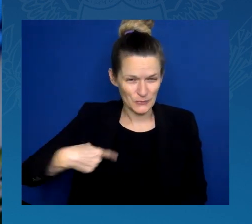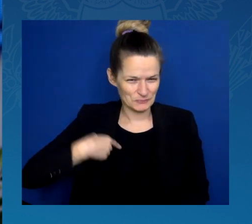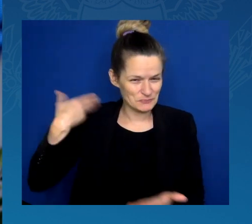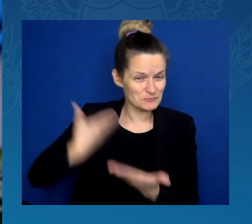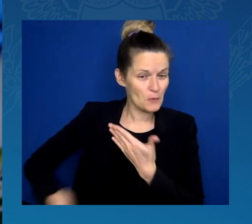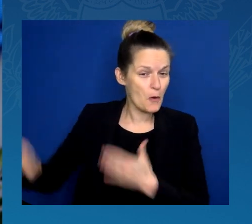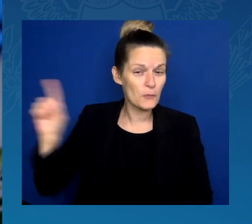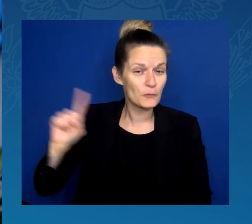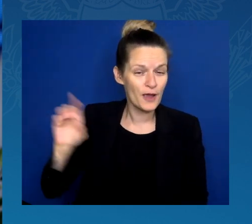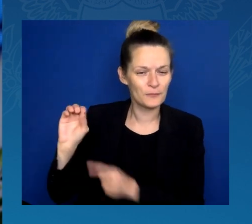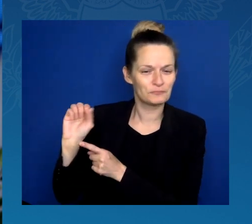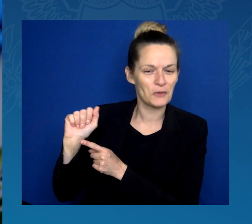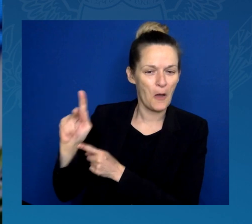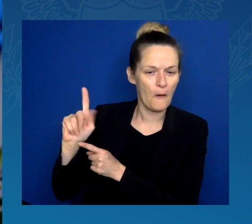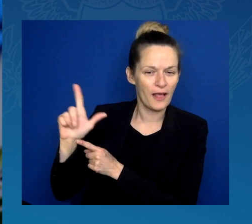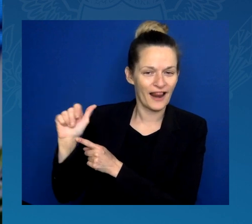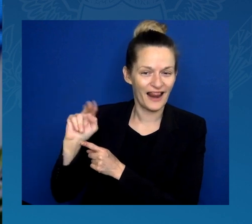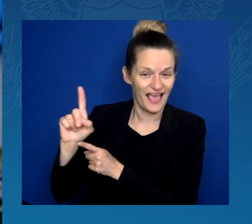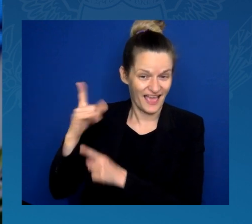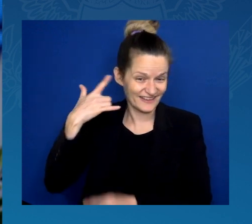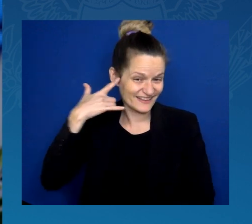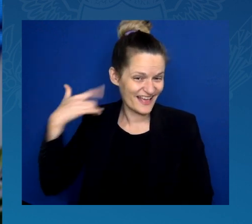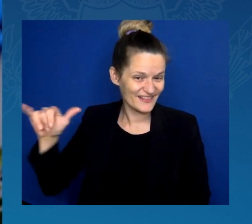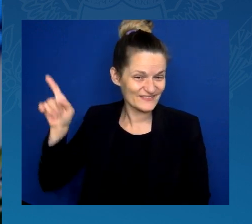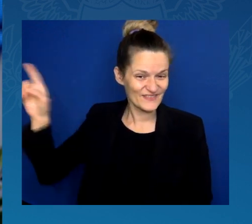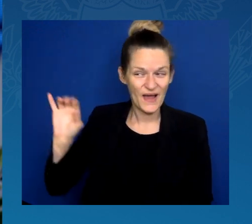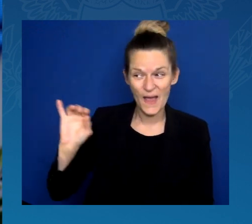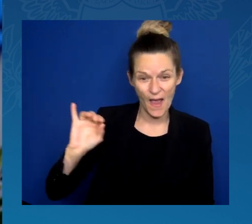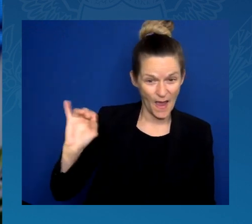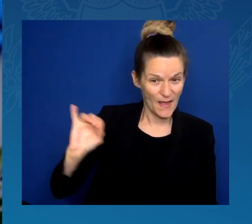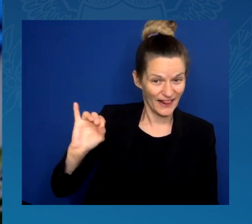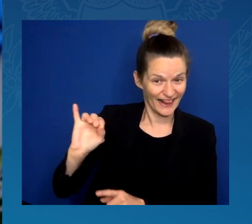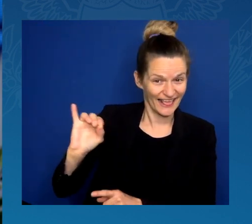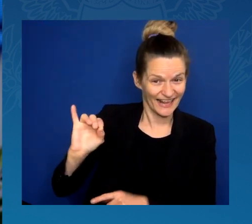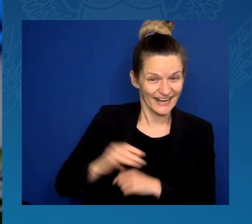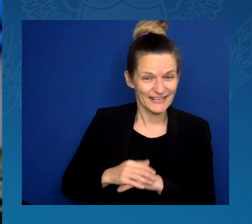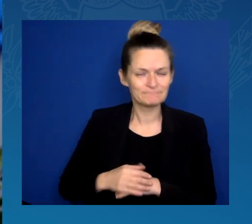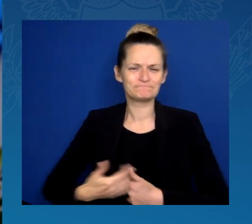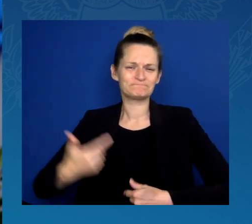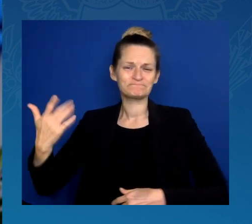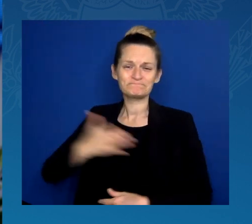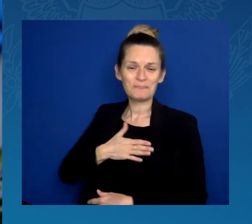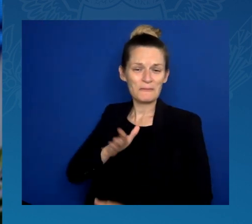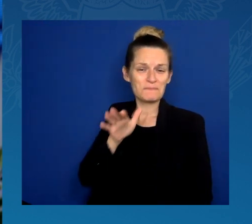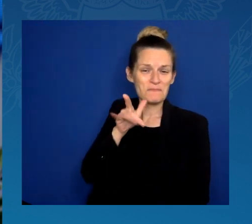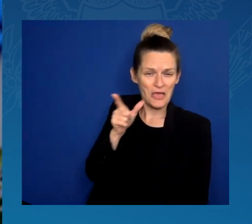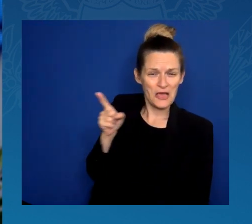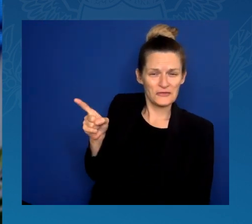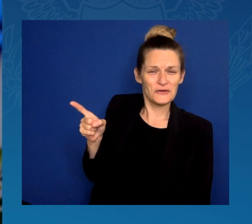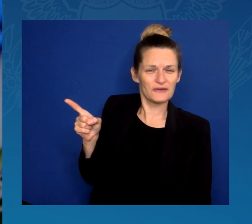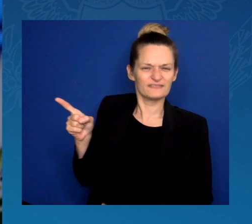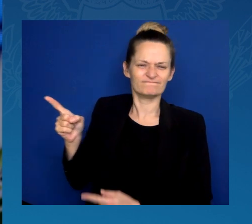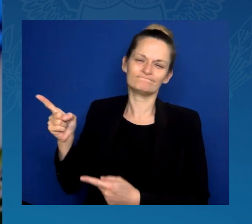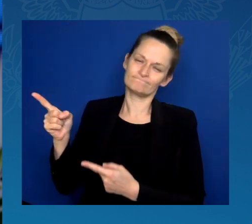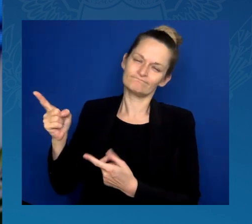my mother drove this yellow Dodge Dart. And I remember -- my sister and I,